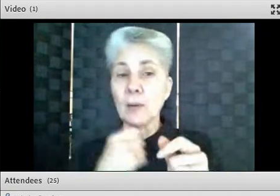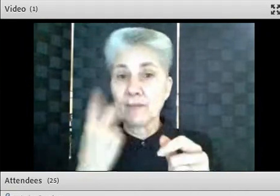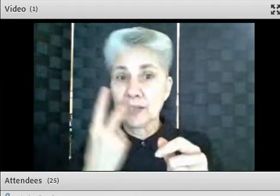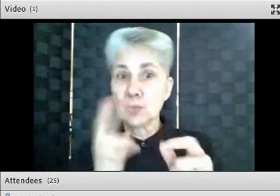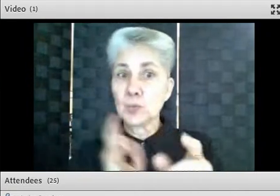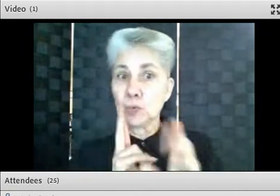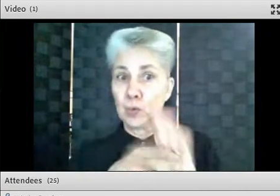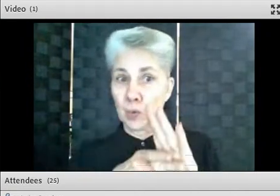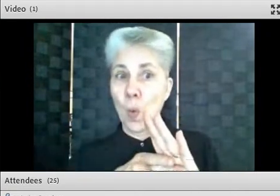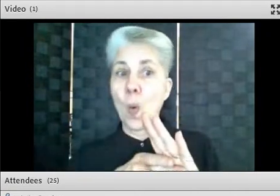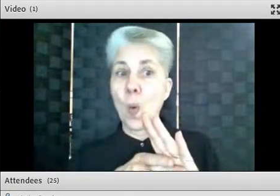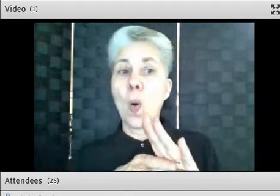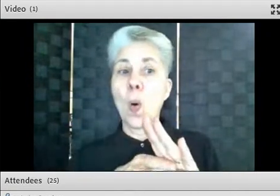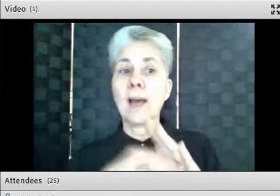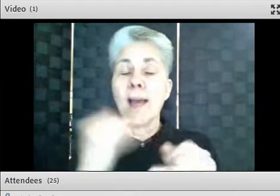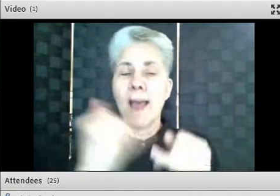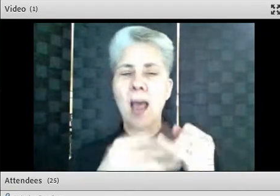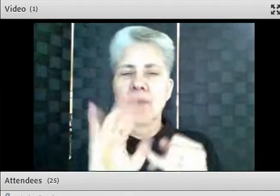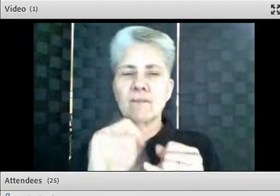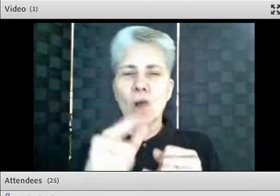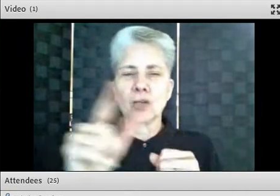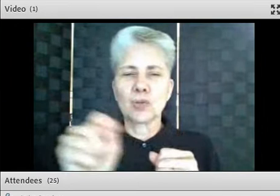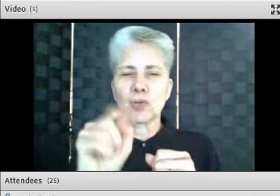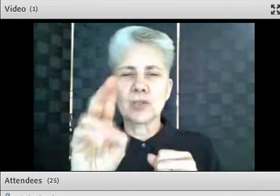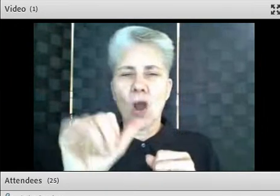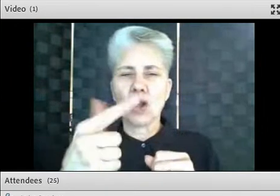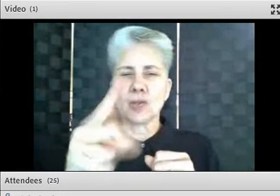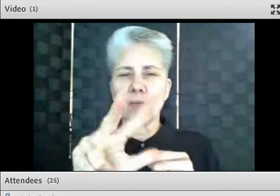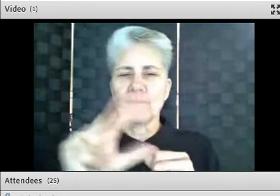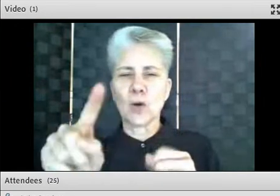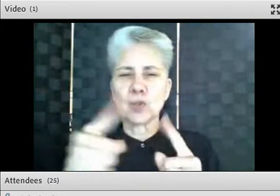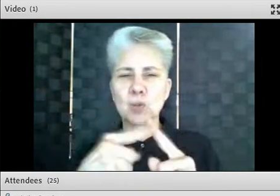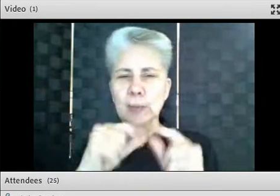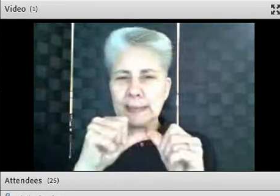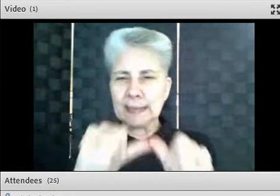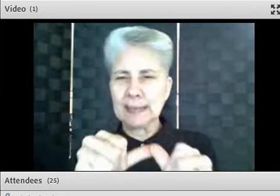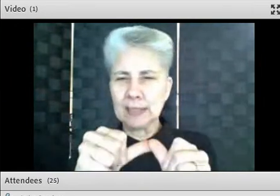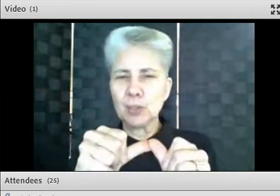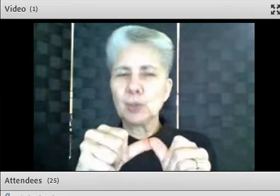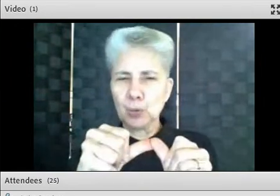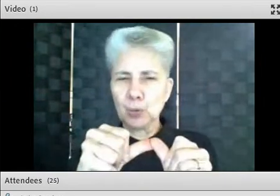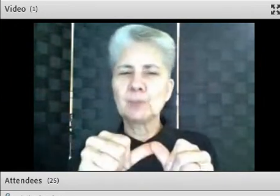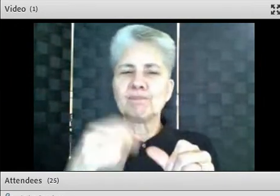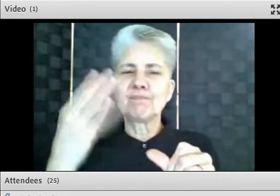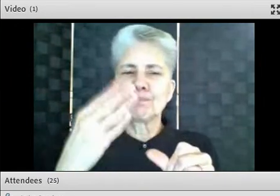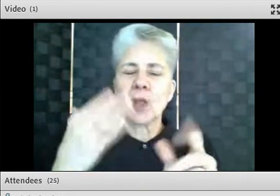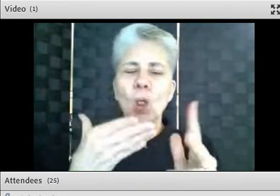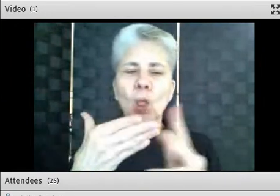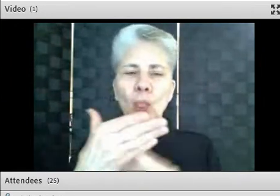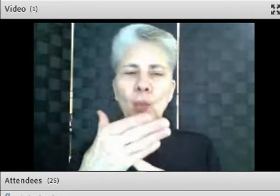I would love to see you all back at the end of August, so Tuesday, August 31st, to continue our journey